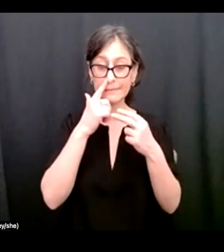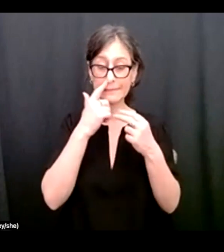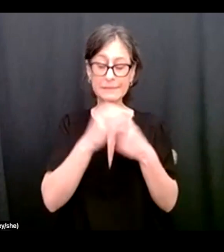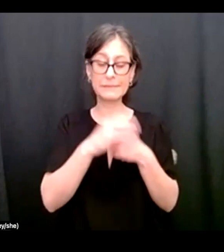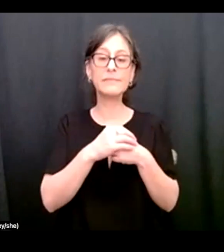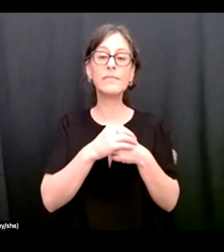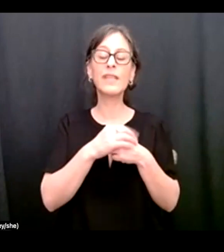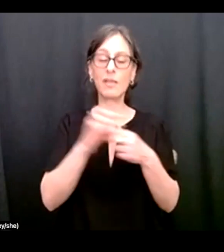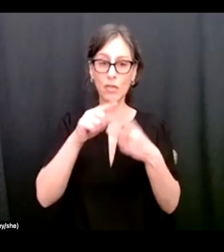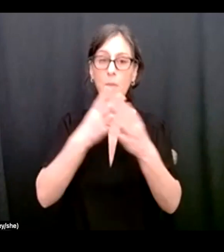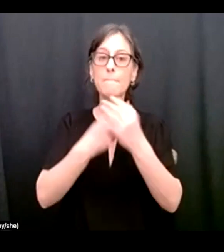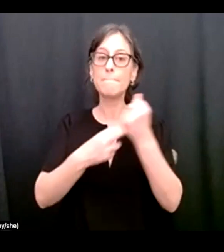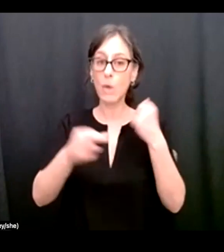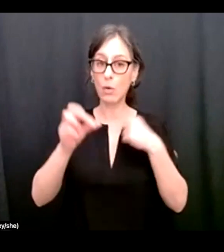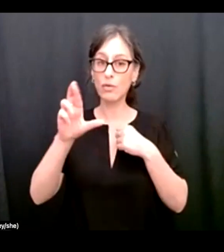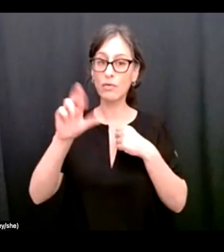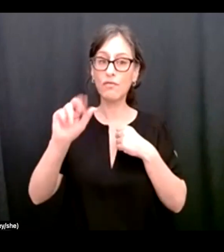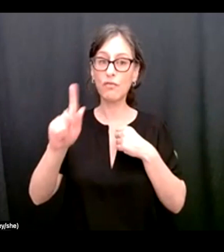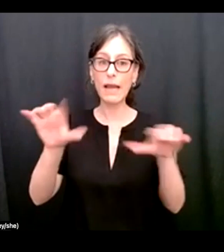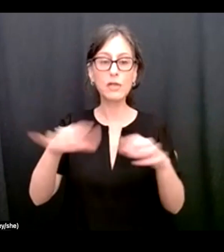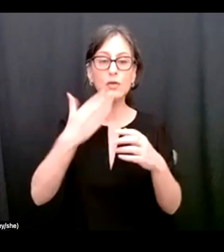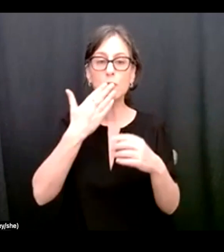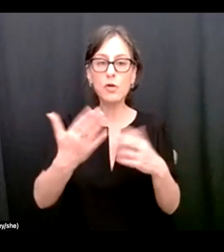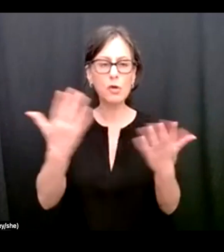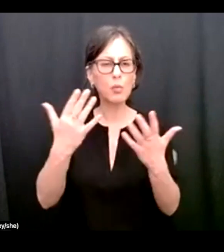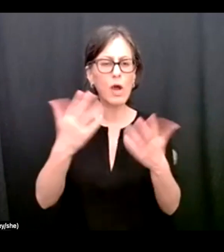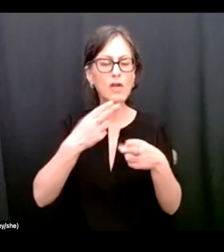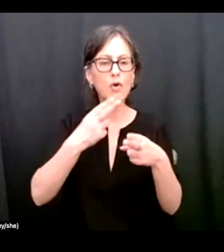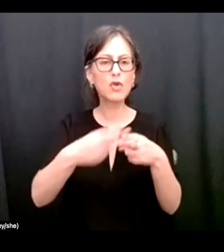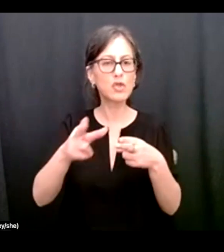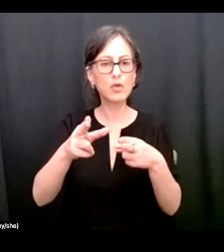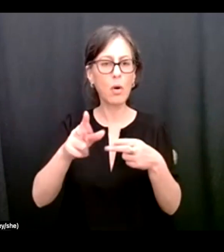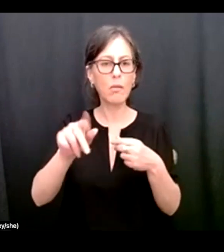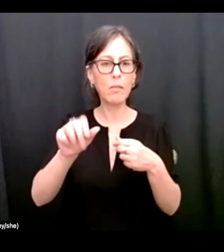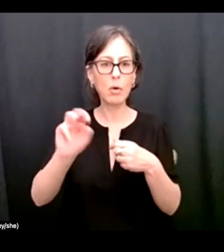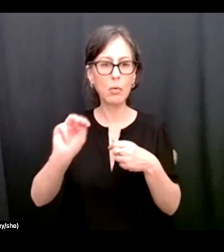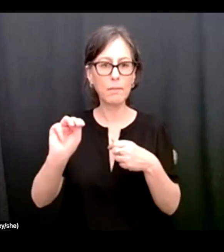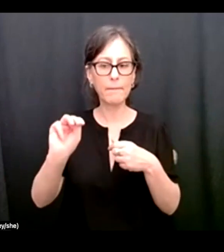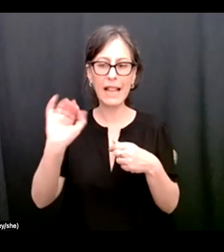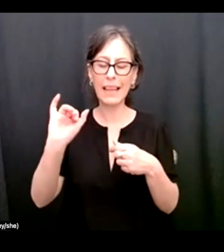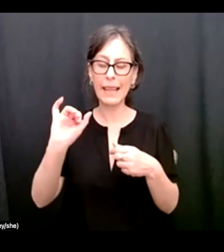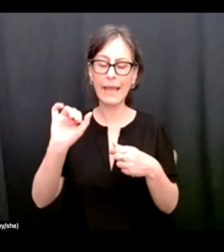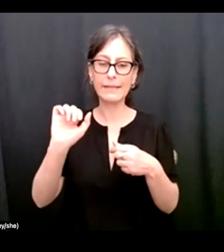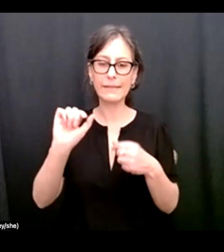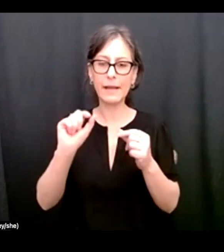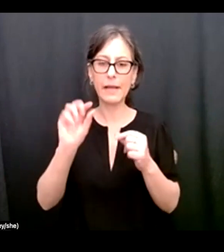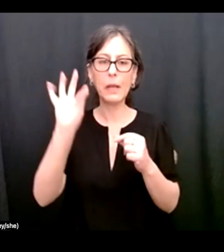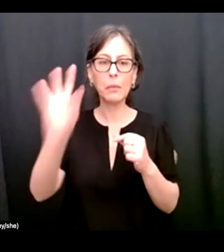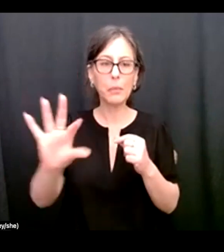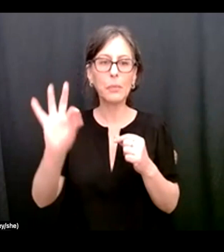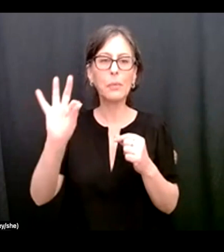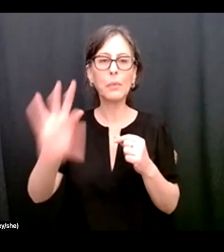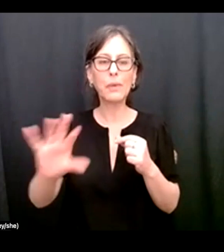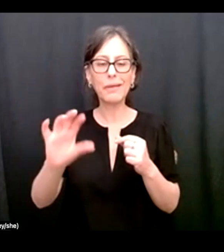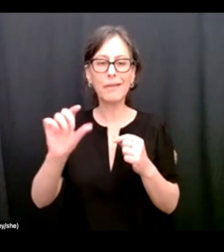Frank Stanford do really well is the short poem. Kind of these, like capsules of in time or these